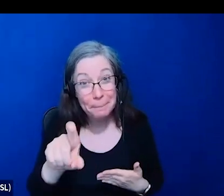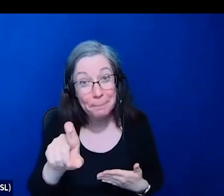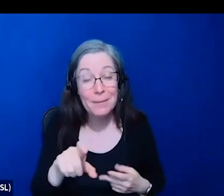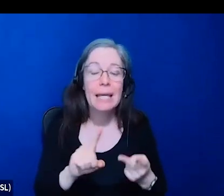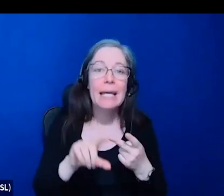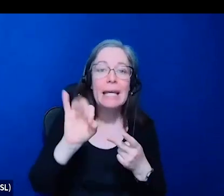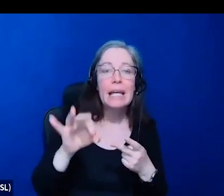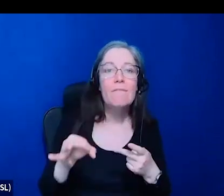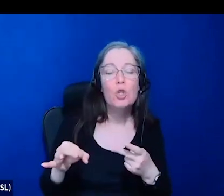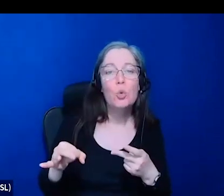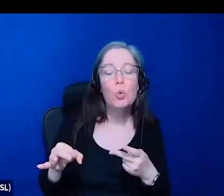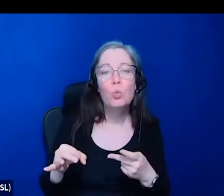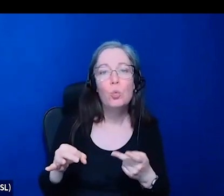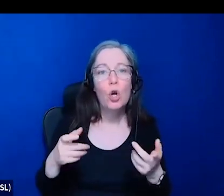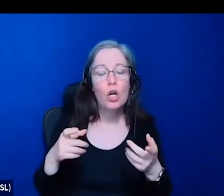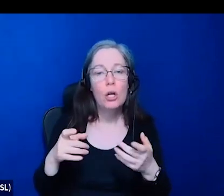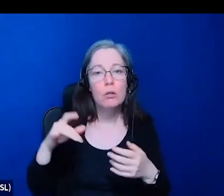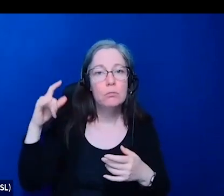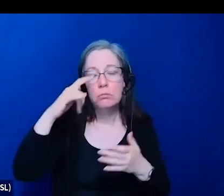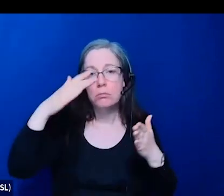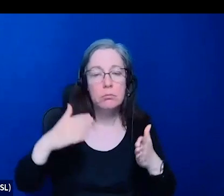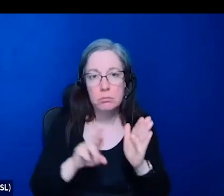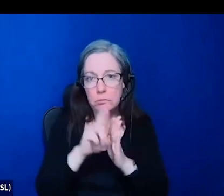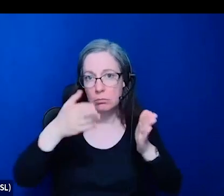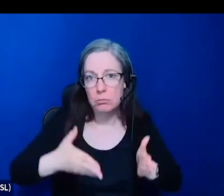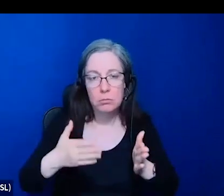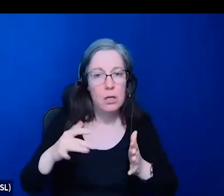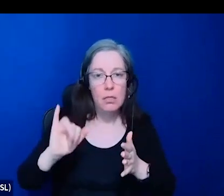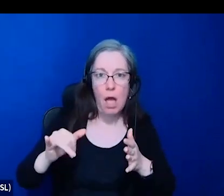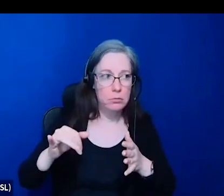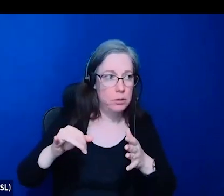do you have access to everything you need to command your crew?